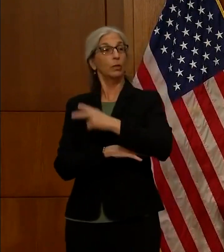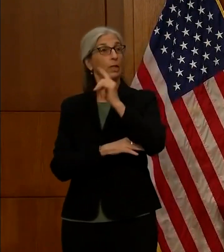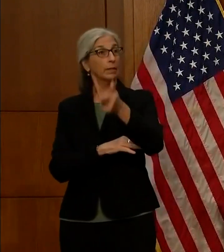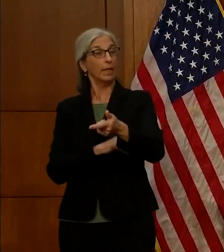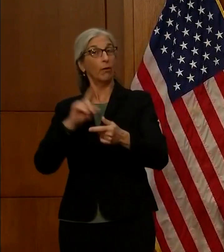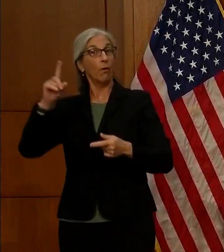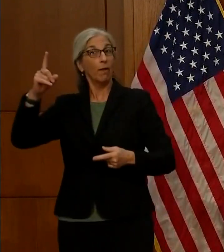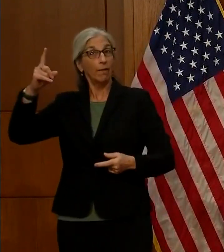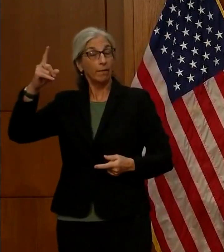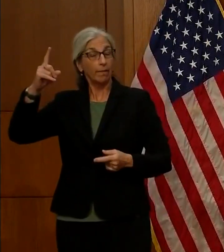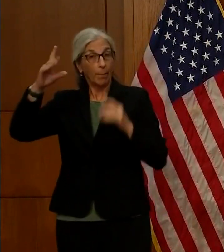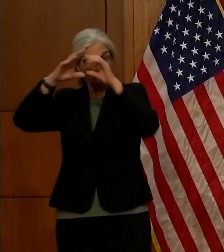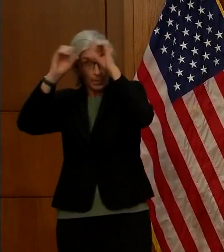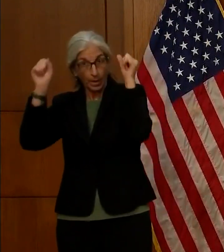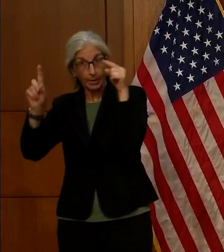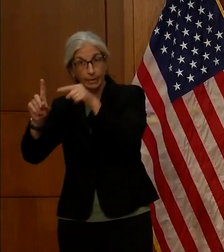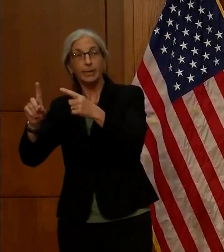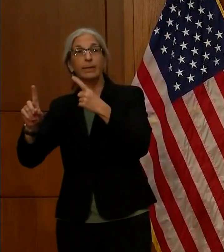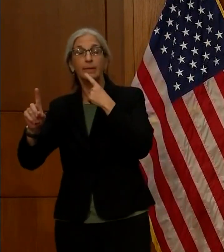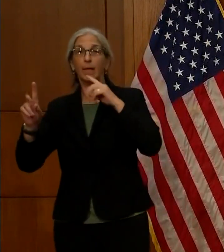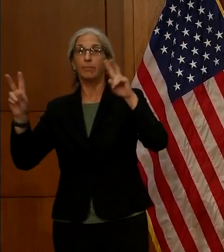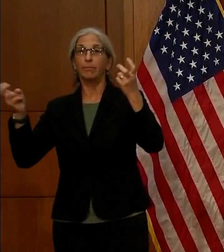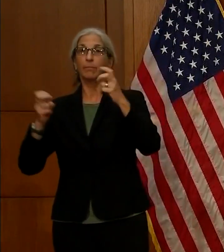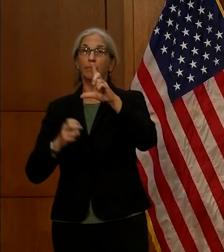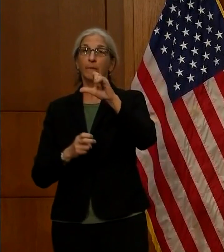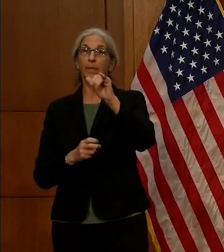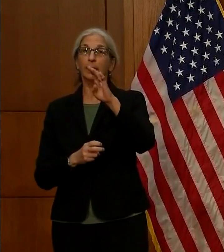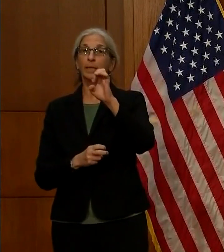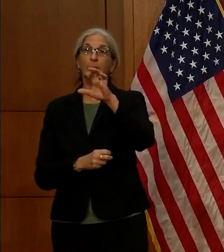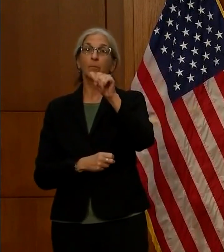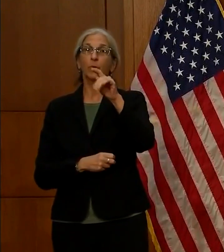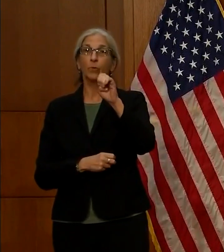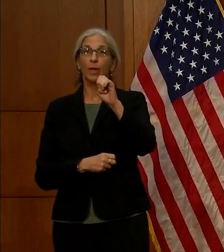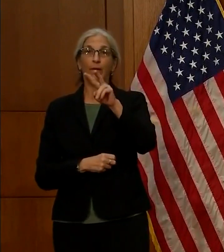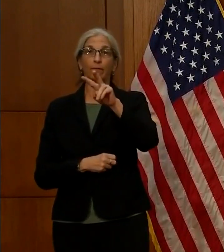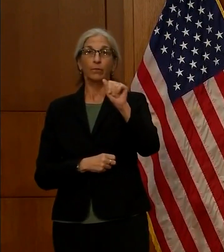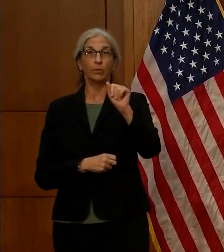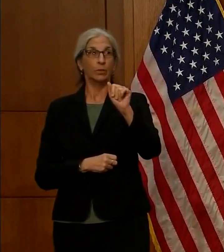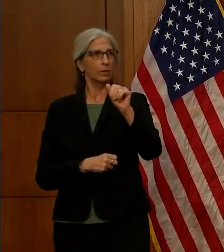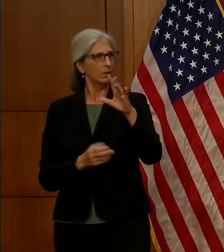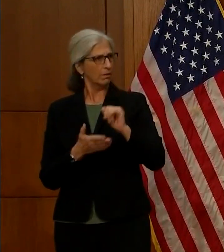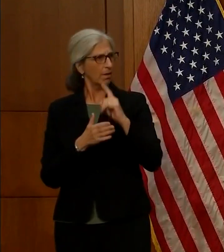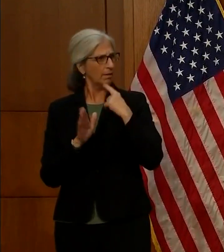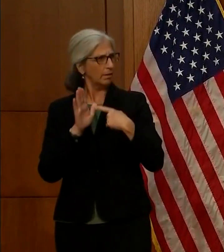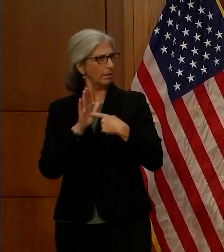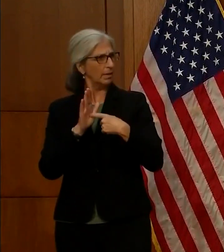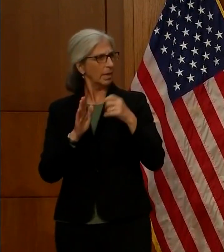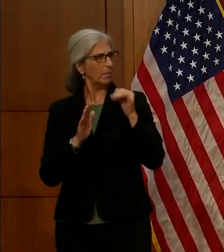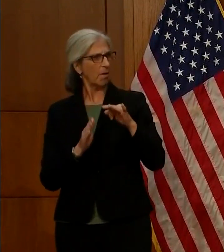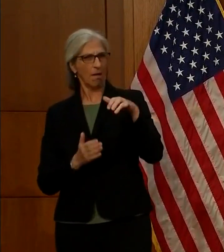AND TWO DAYS LATER. THE GOVERNOR OF SHE MADE THE